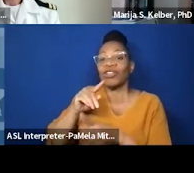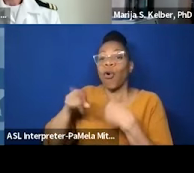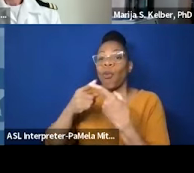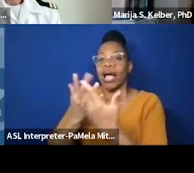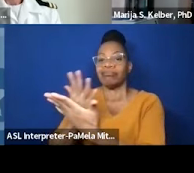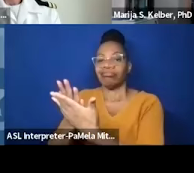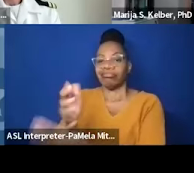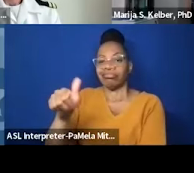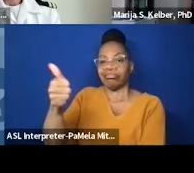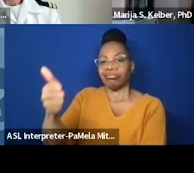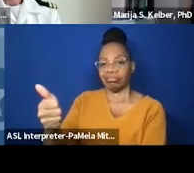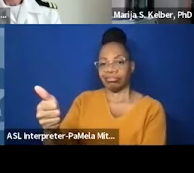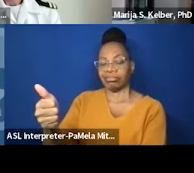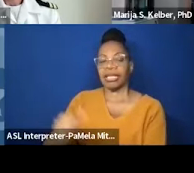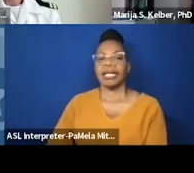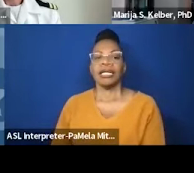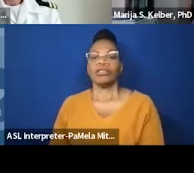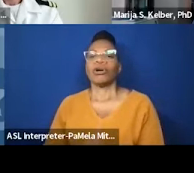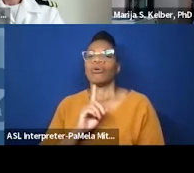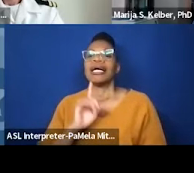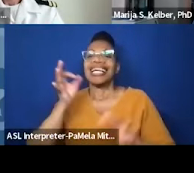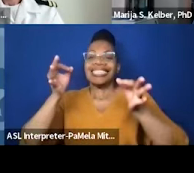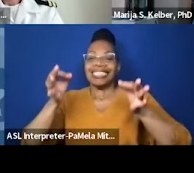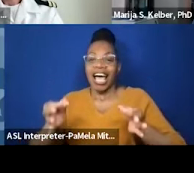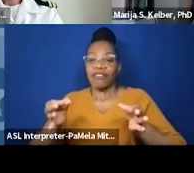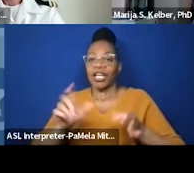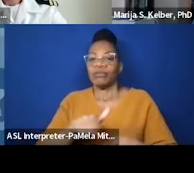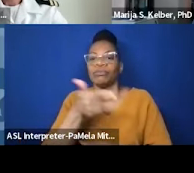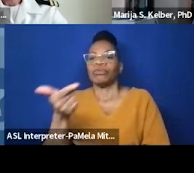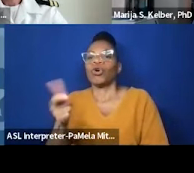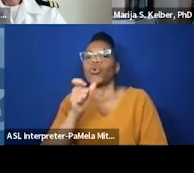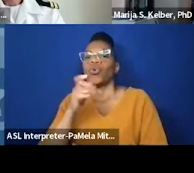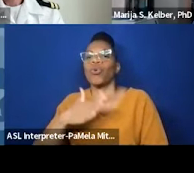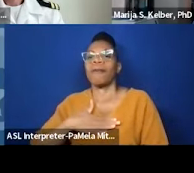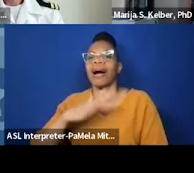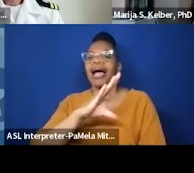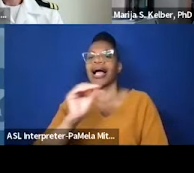I definitely want to hand this over to my colleagues,